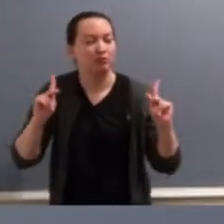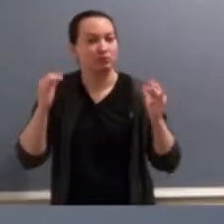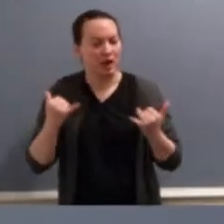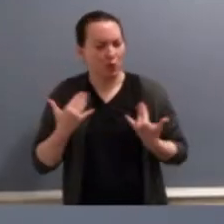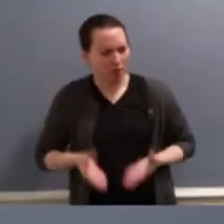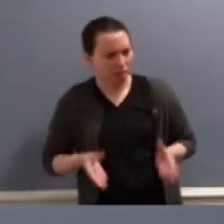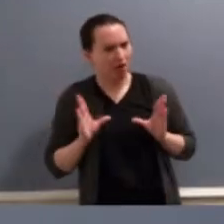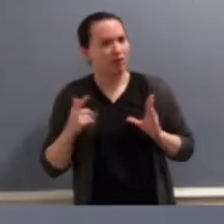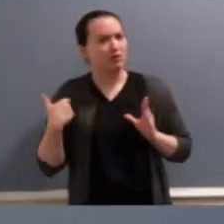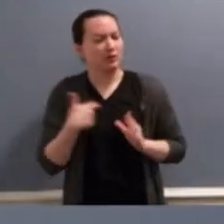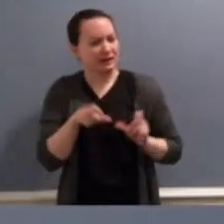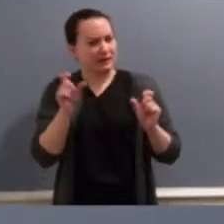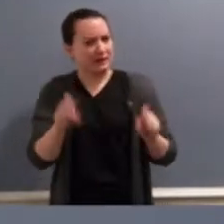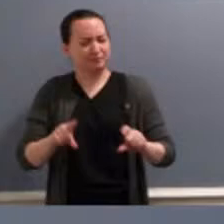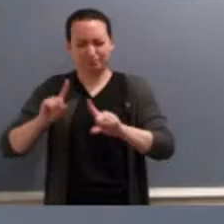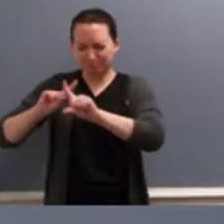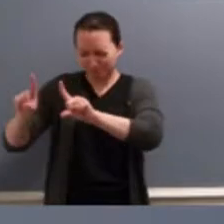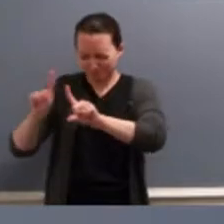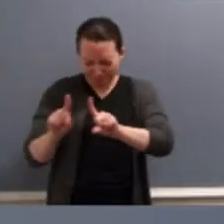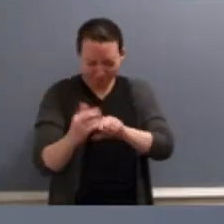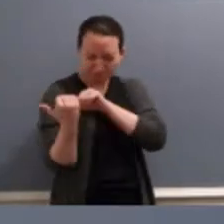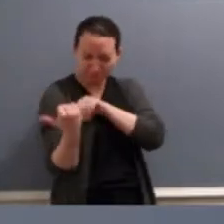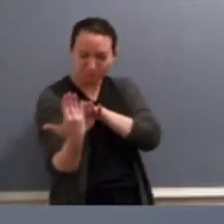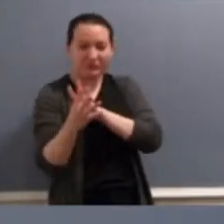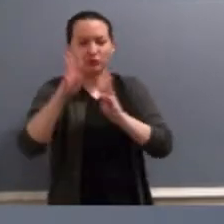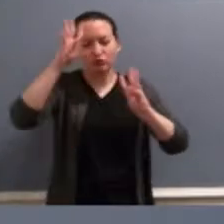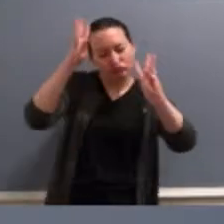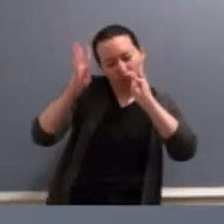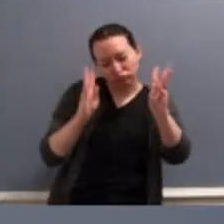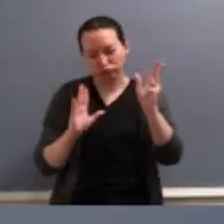to do some different things some creative things and some things in a quicker